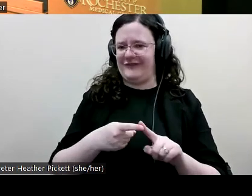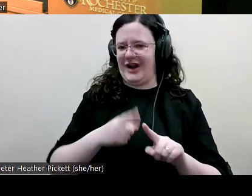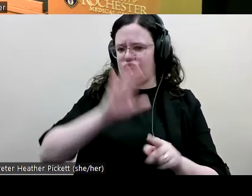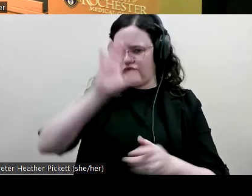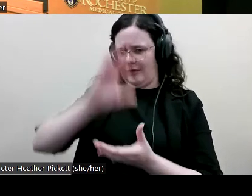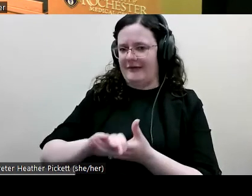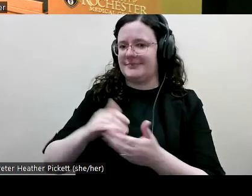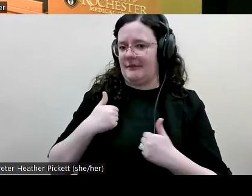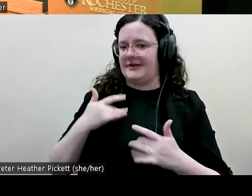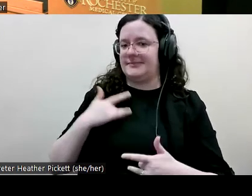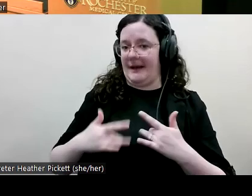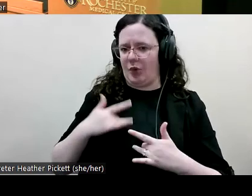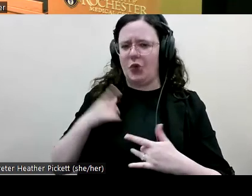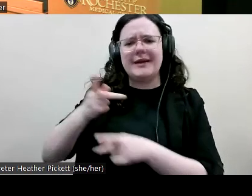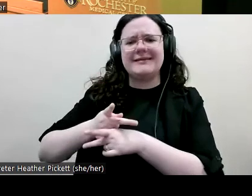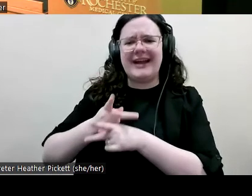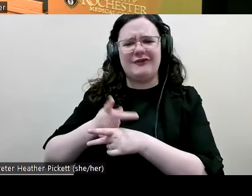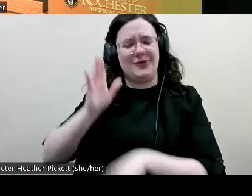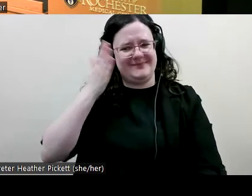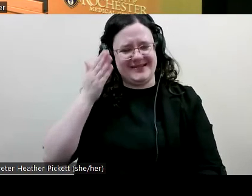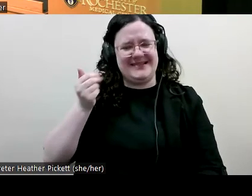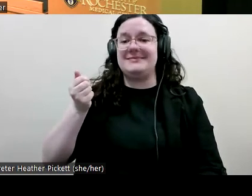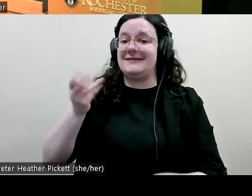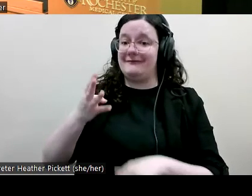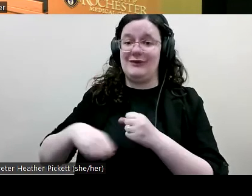that it seems like every couple years he ends up in the hospital no matter what and the last